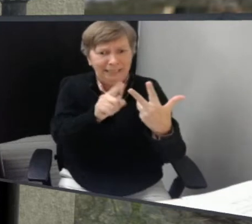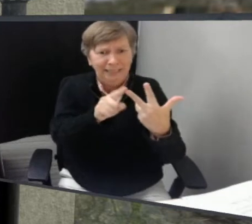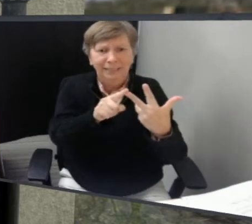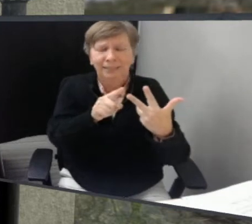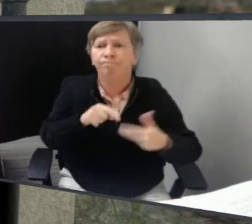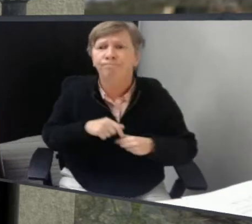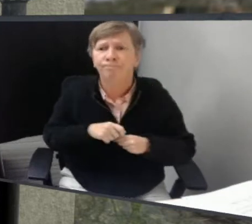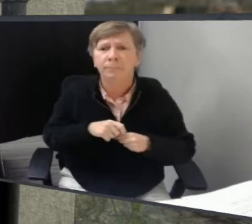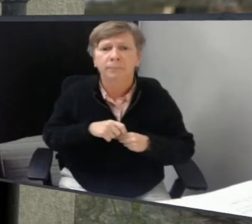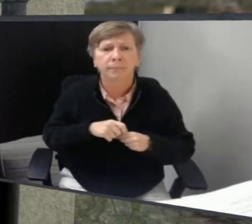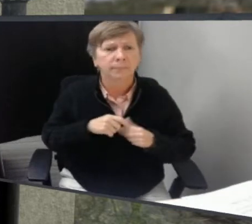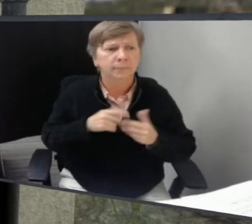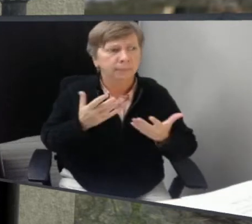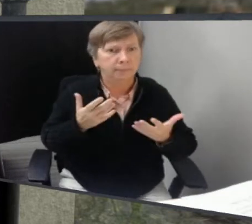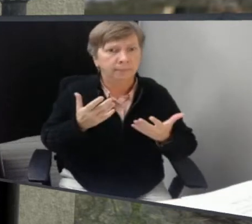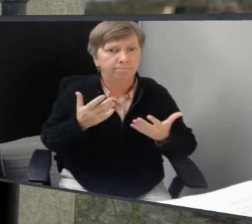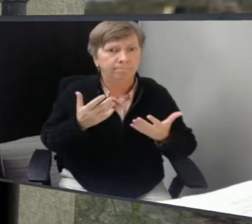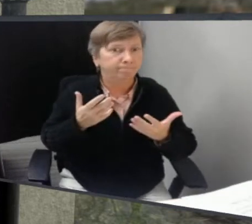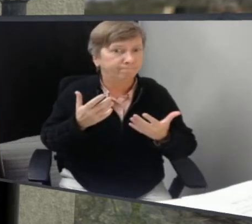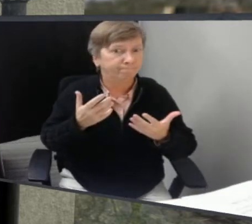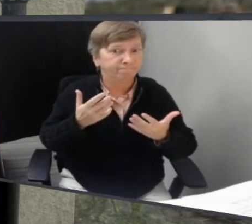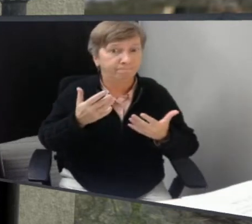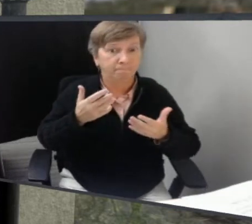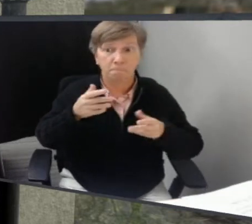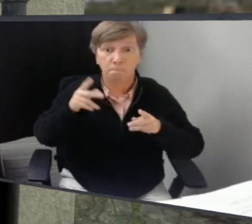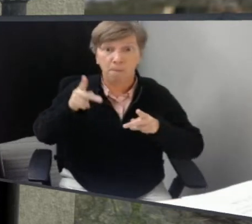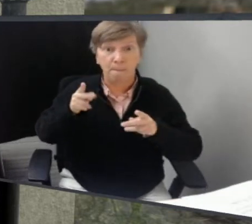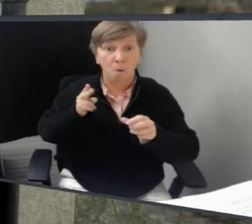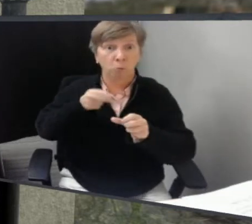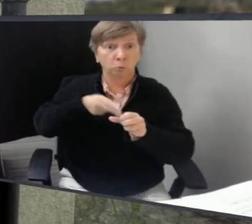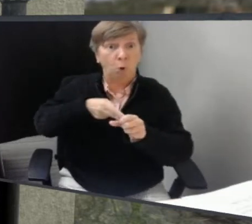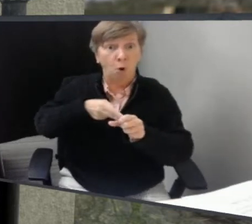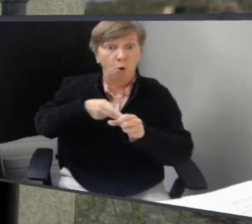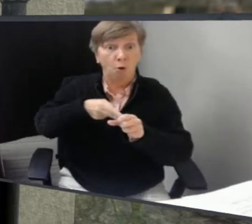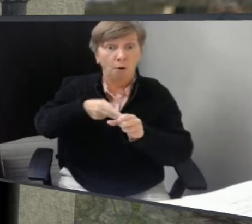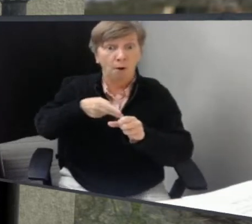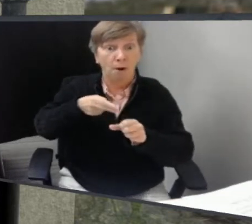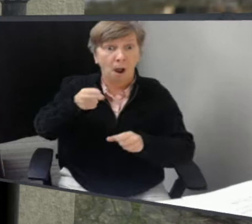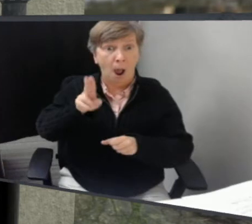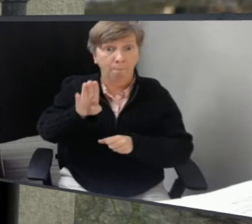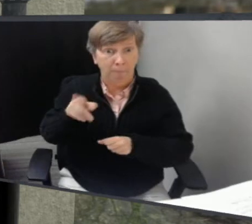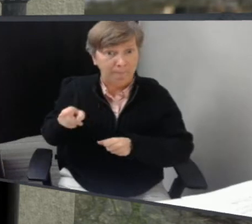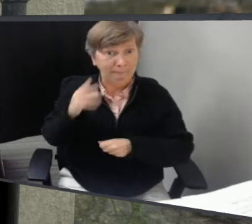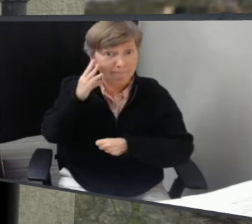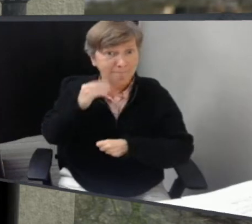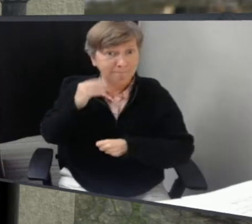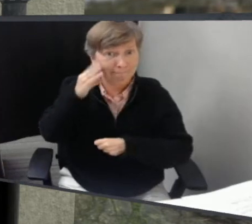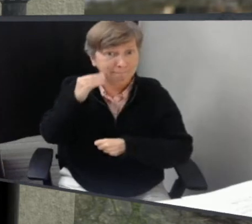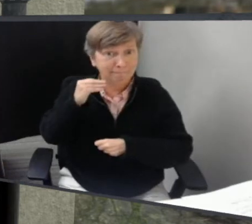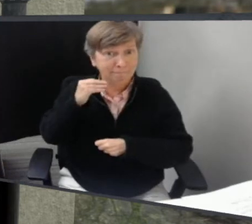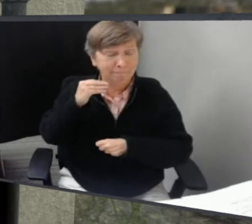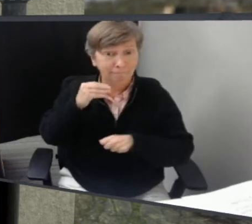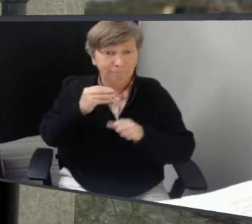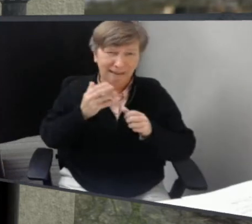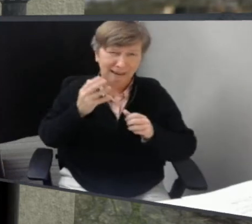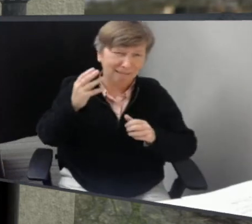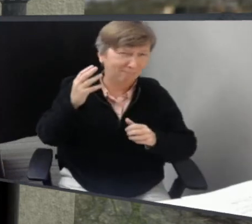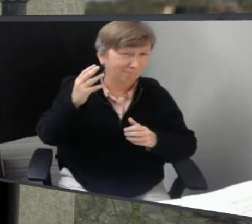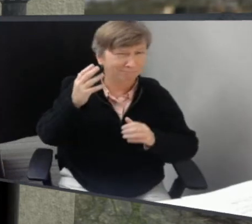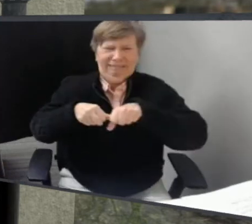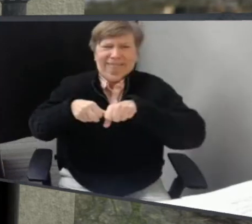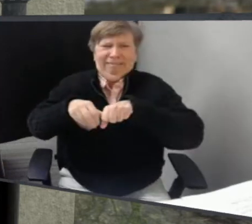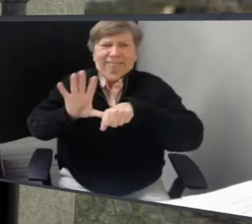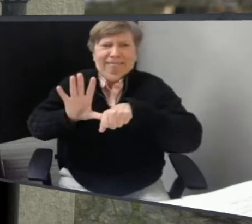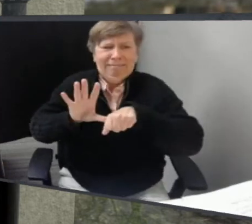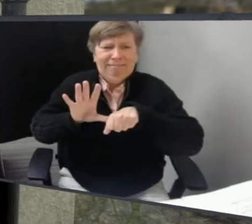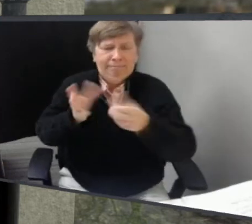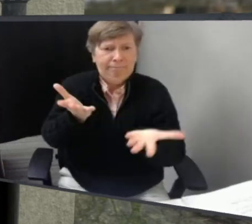So we had those first two ideas. And then thirdly, we thought that the people who joined the hubs might